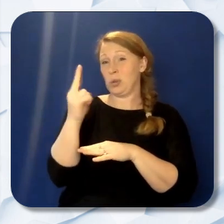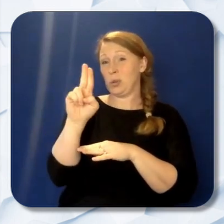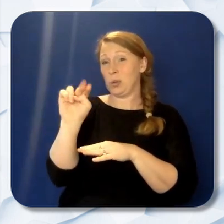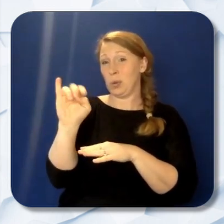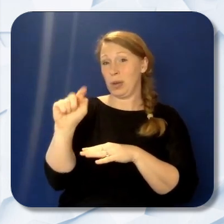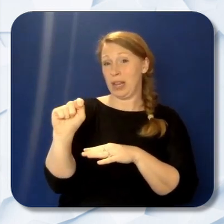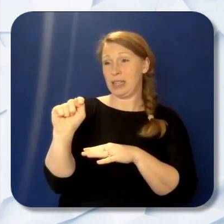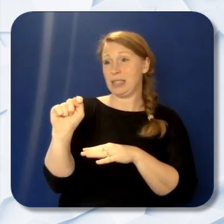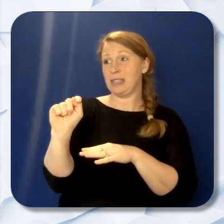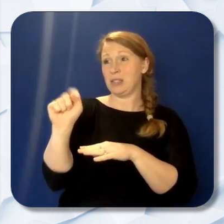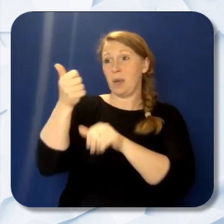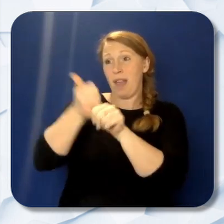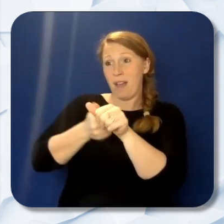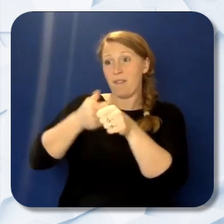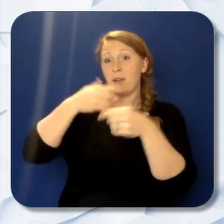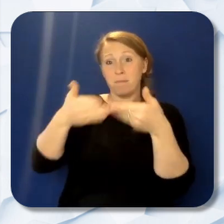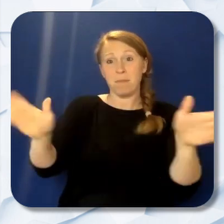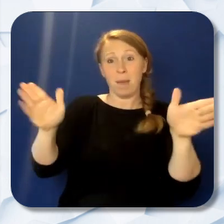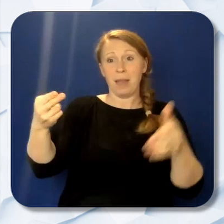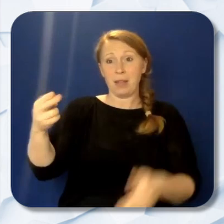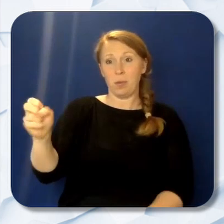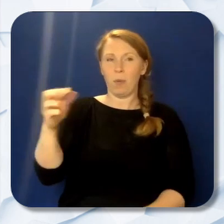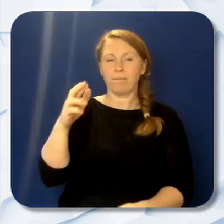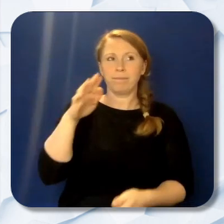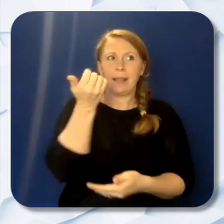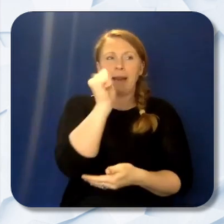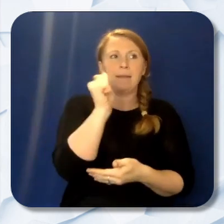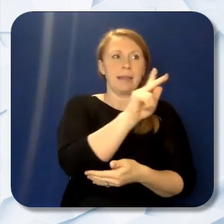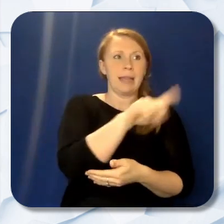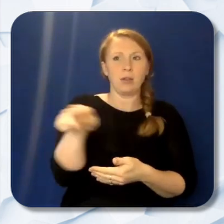to every public high school, our school, K. Through twelve school now in the country,